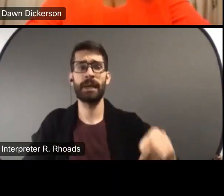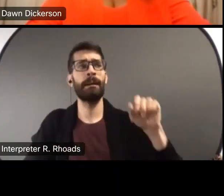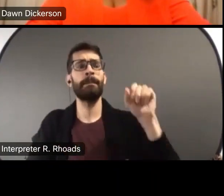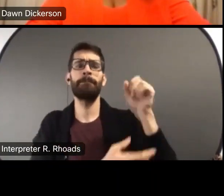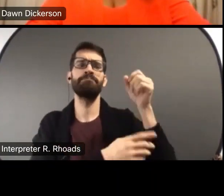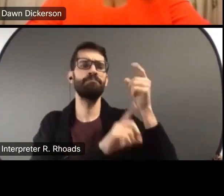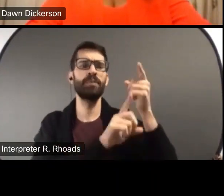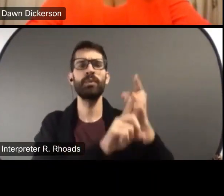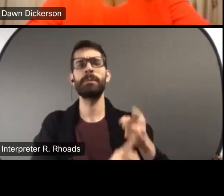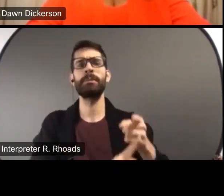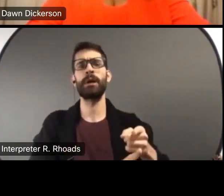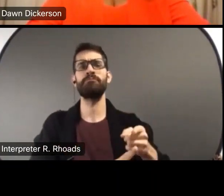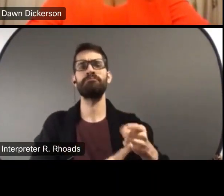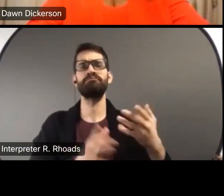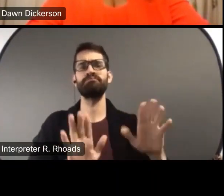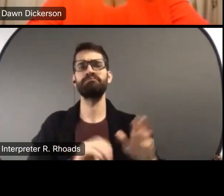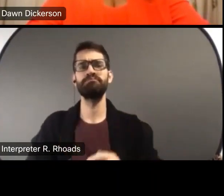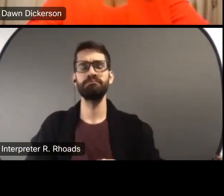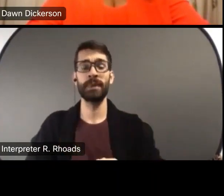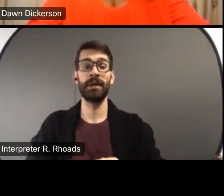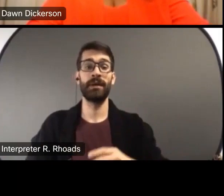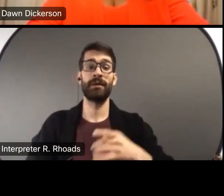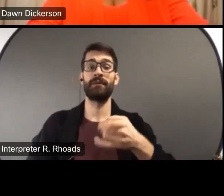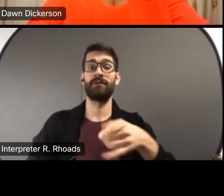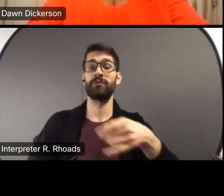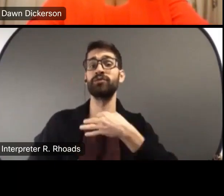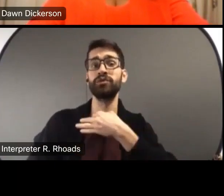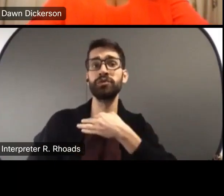If you have questions, feel free to use the chat or raise your hand.